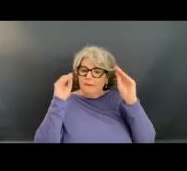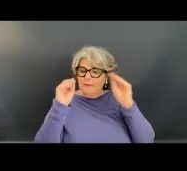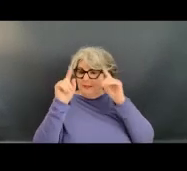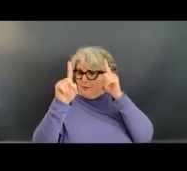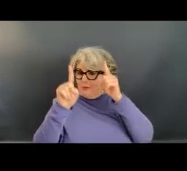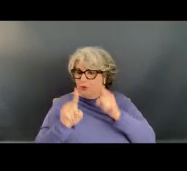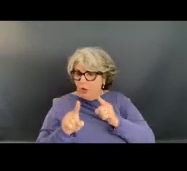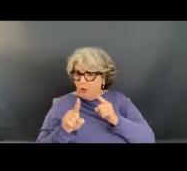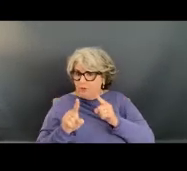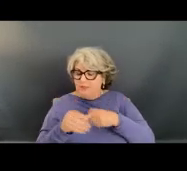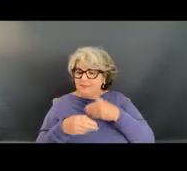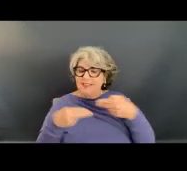Next slide, please.